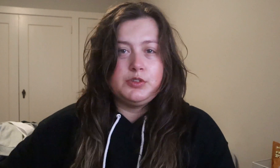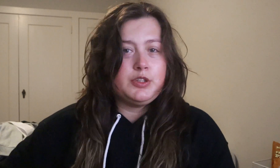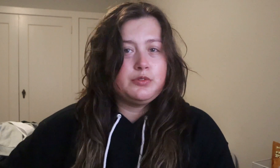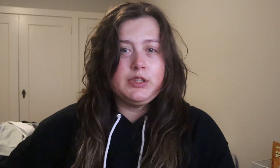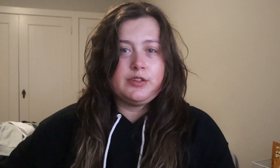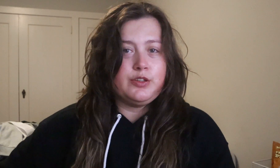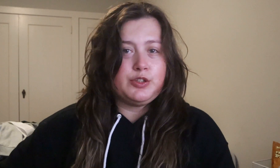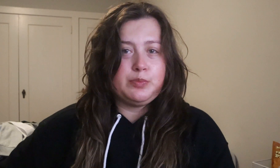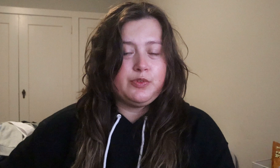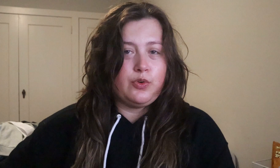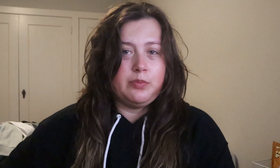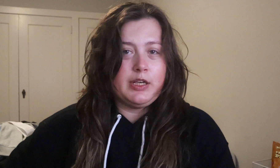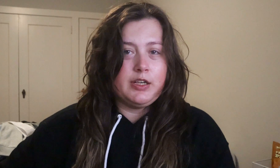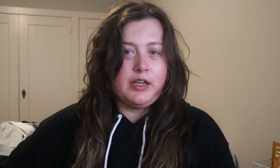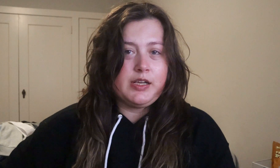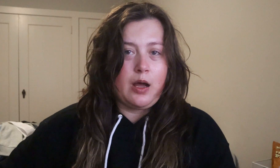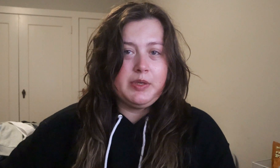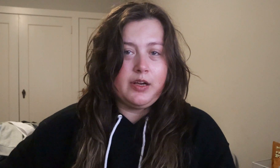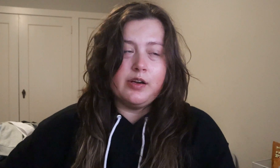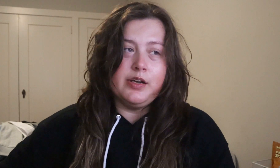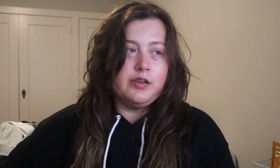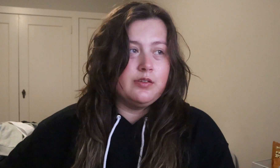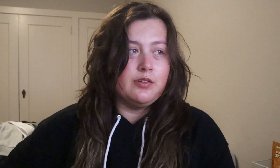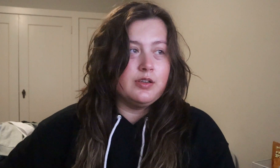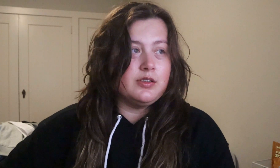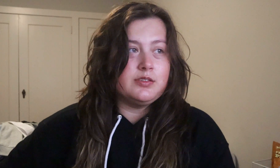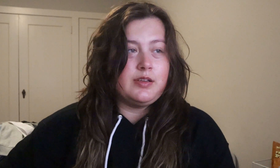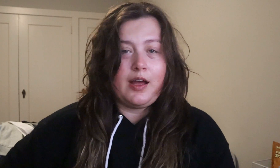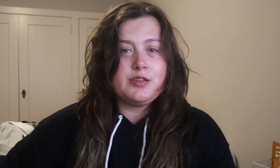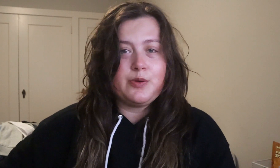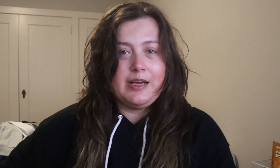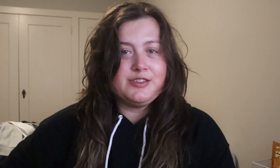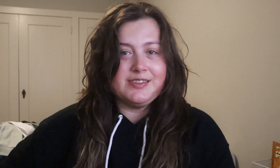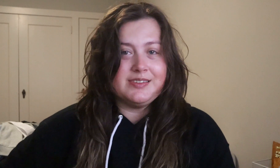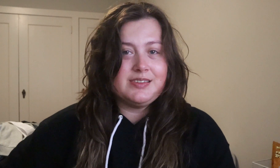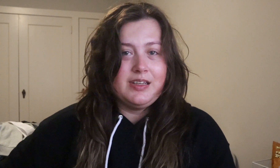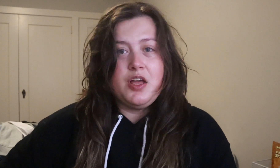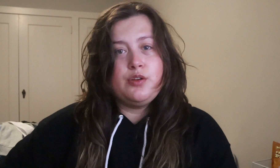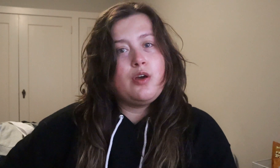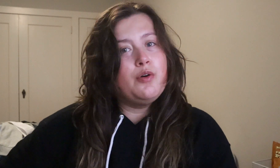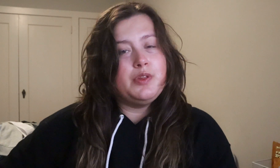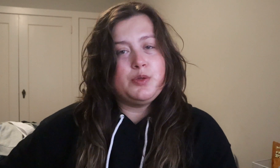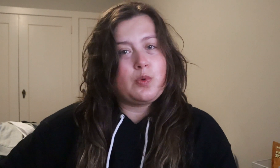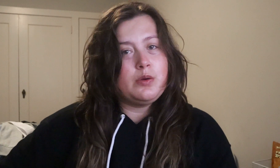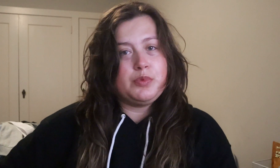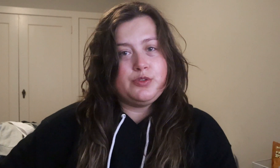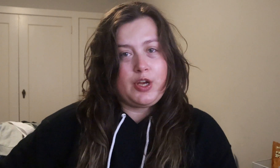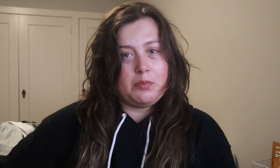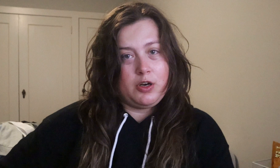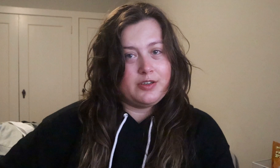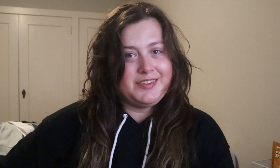Do your research before making any commentary or ask questions and no, these weren't blue checkmarks